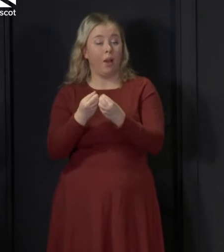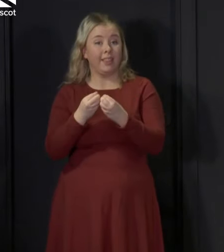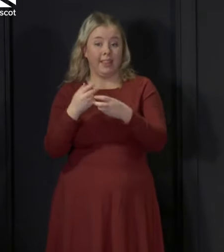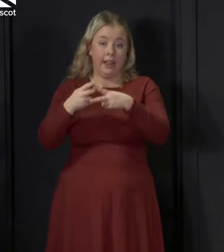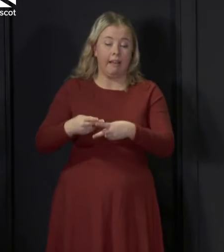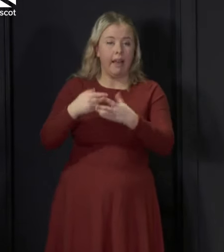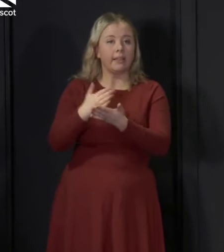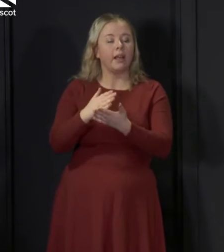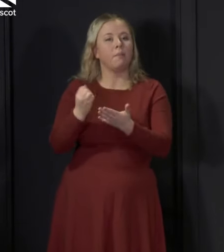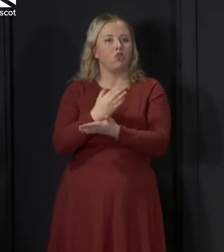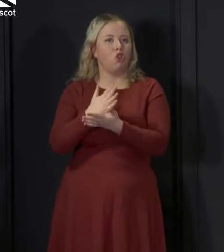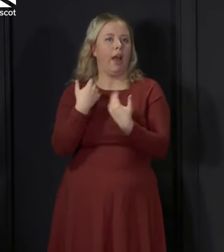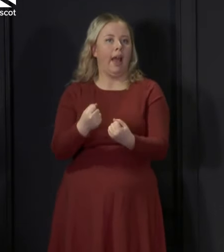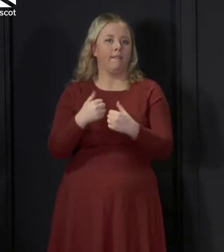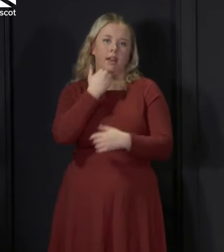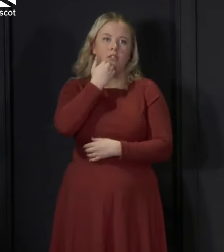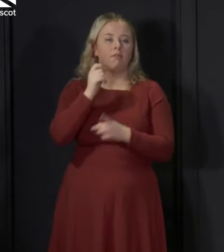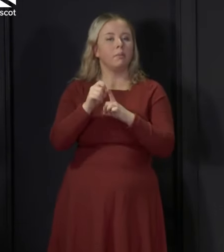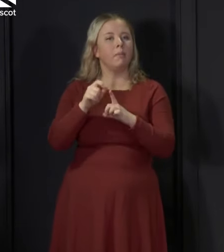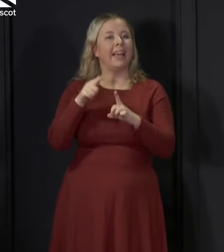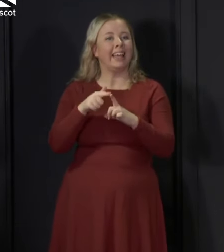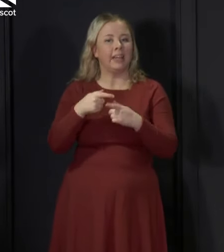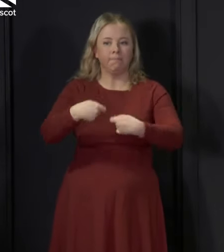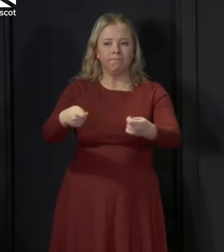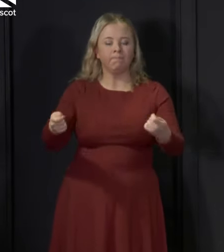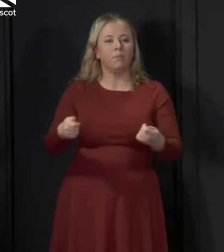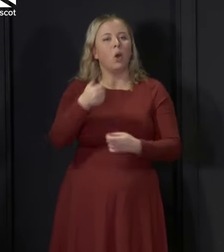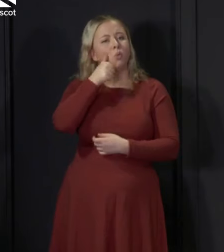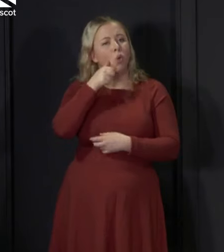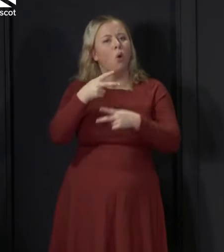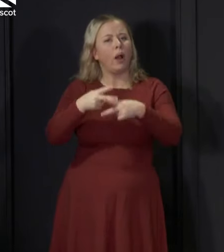We know that care homes - due to the age and often the frailty of their residents, and